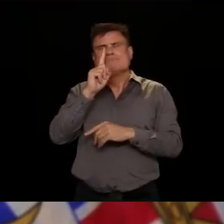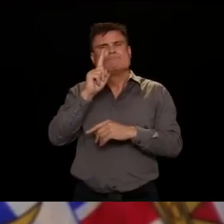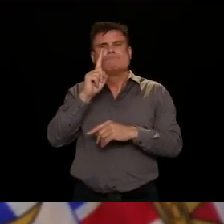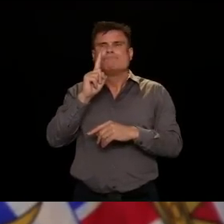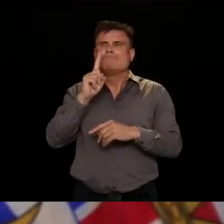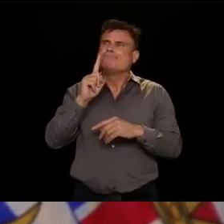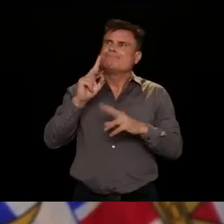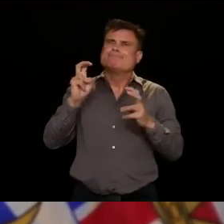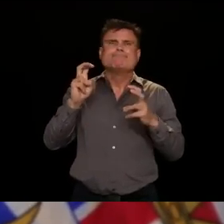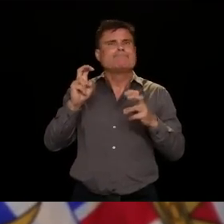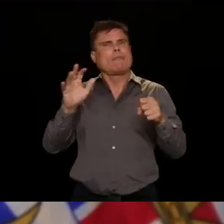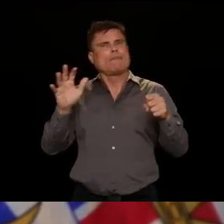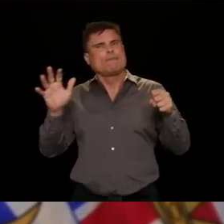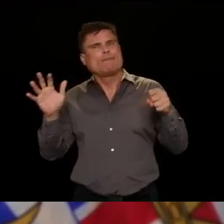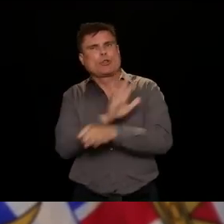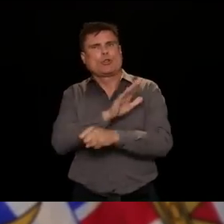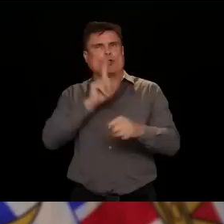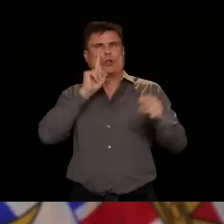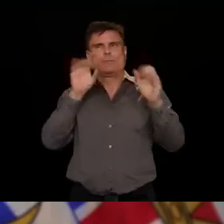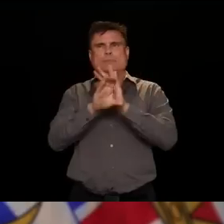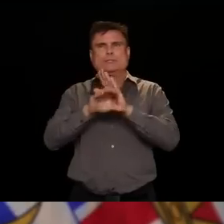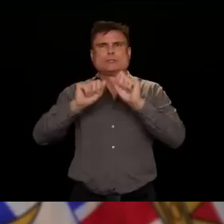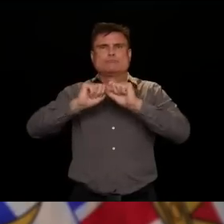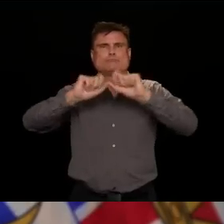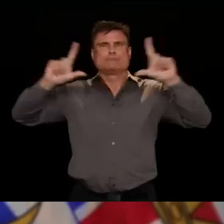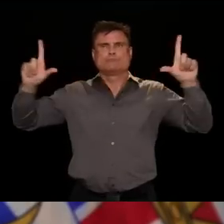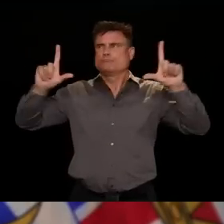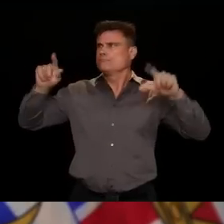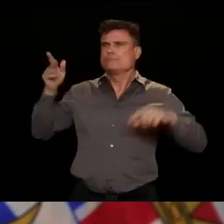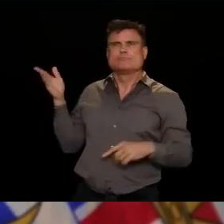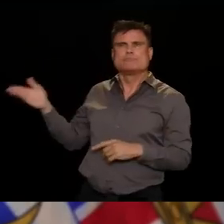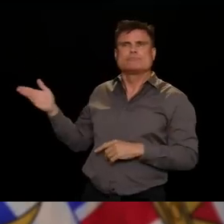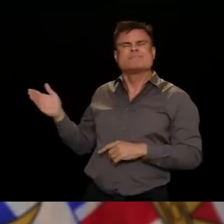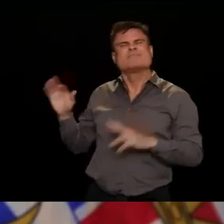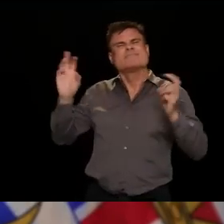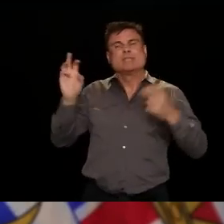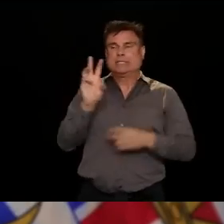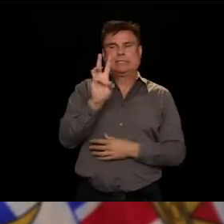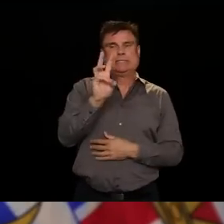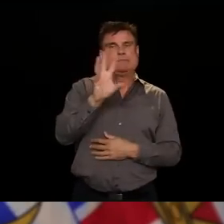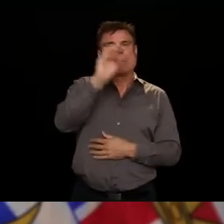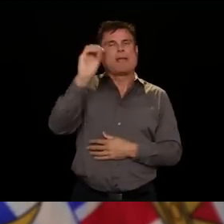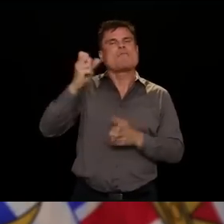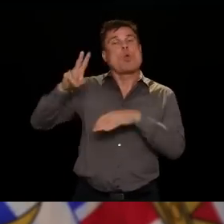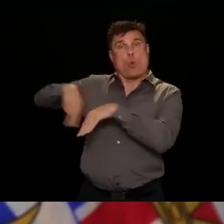can you elaborate, you gave examples in the technical briefing, context on how the modelling can't